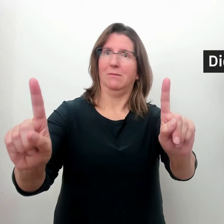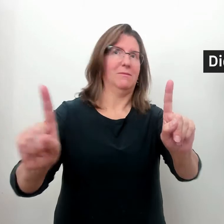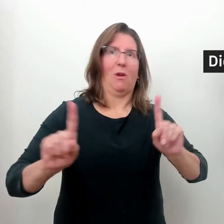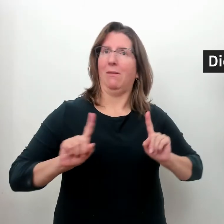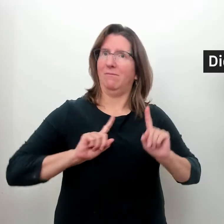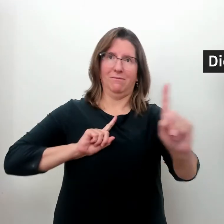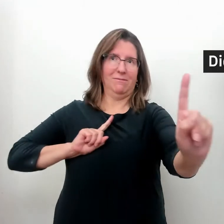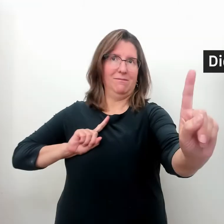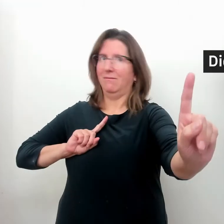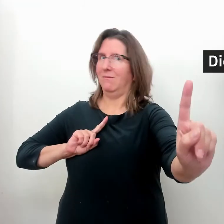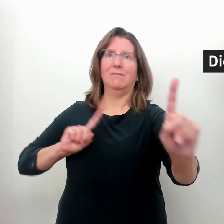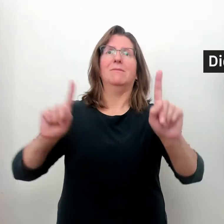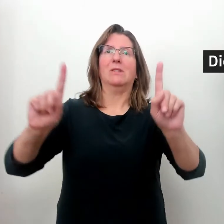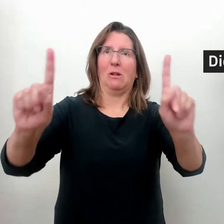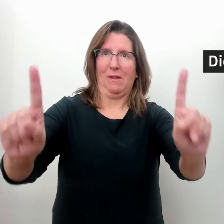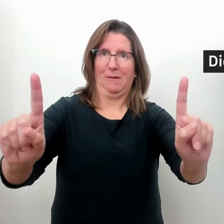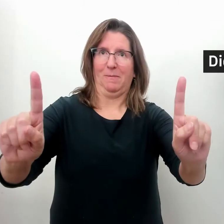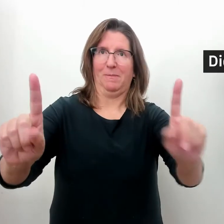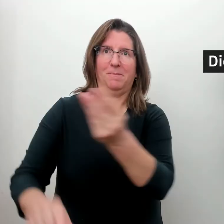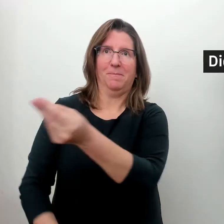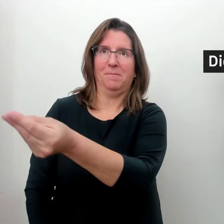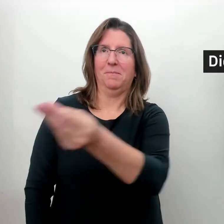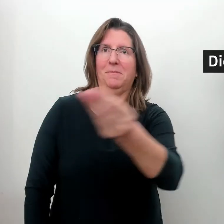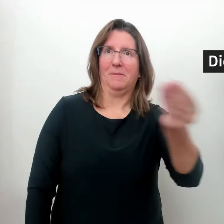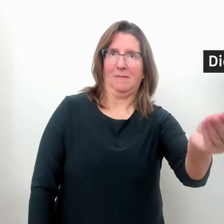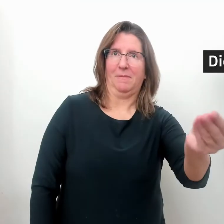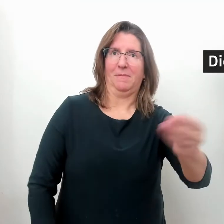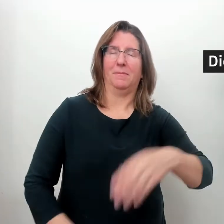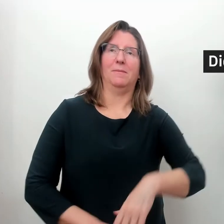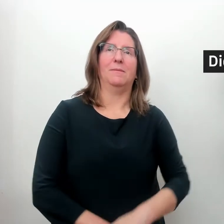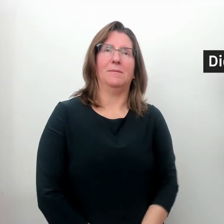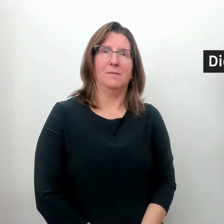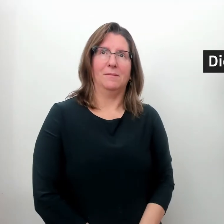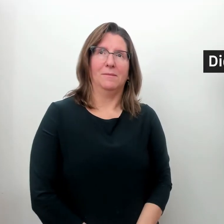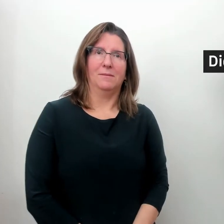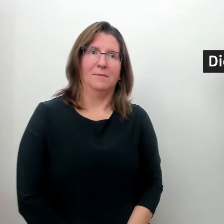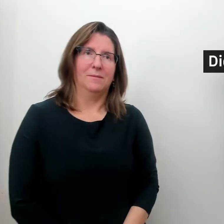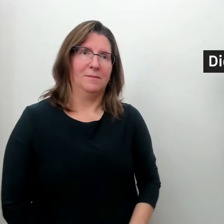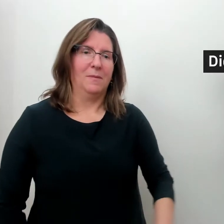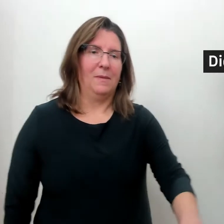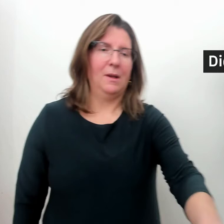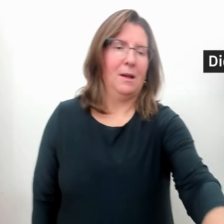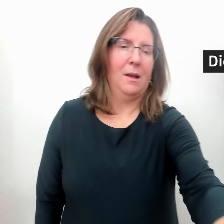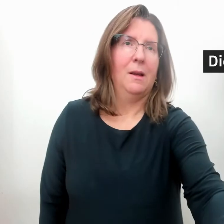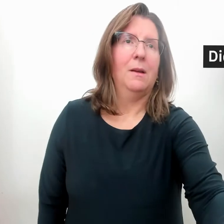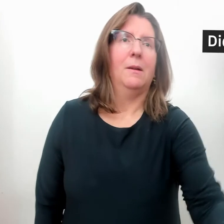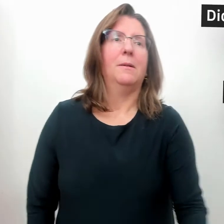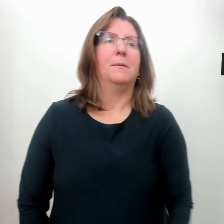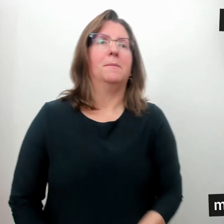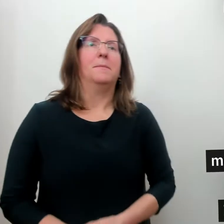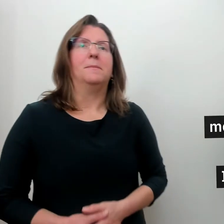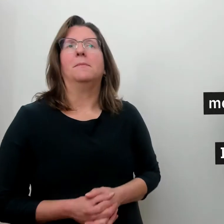Does it involve me? This directionality does not involve me. It's 'you' to Mustafa.